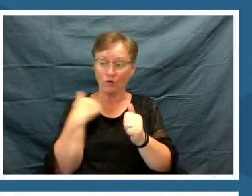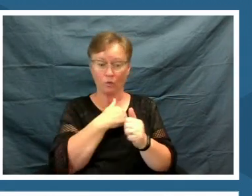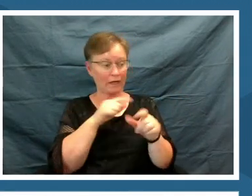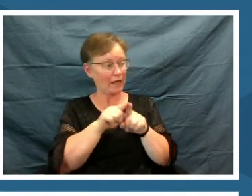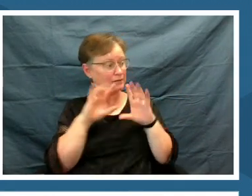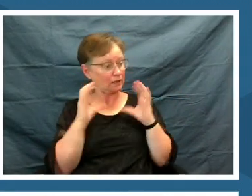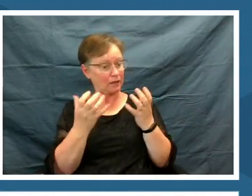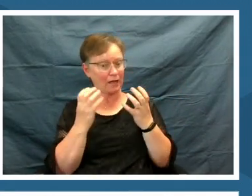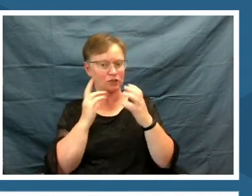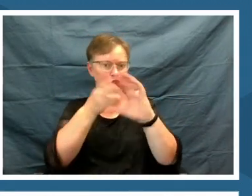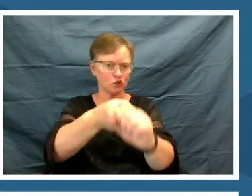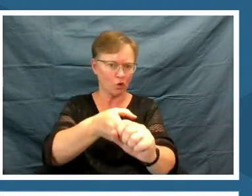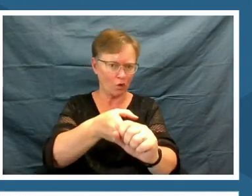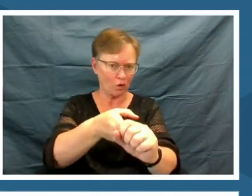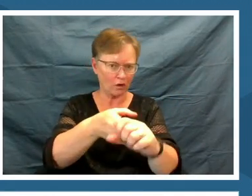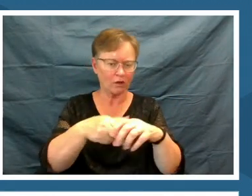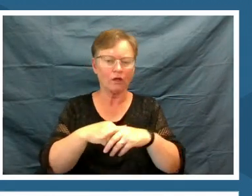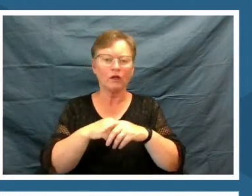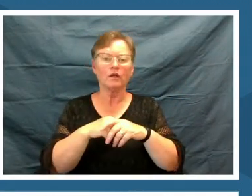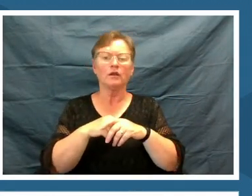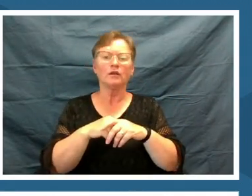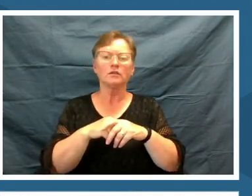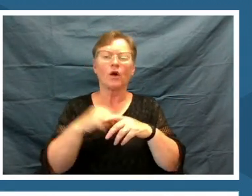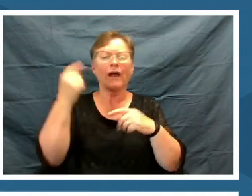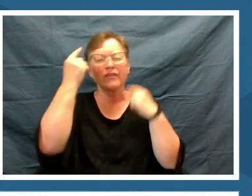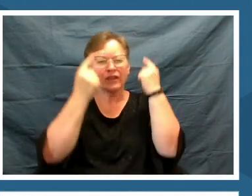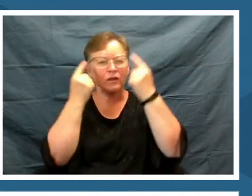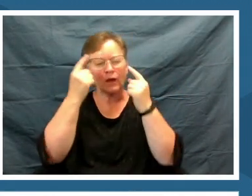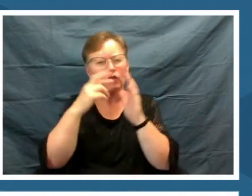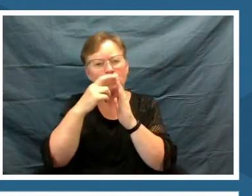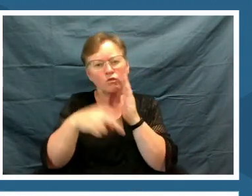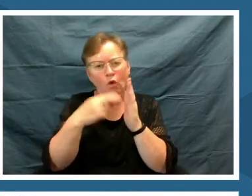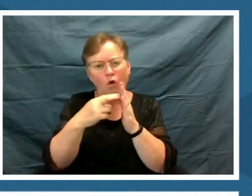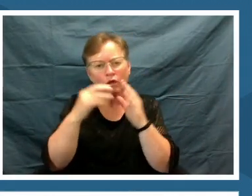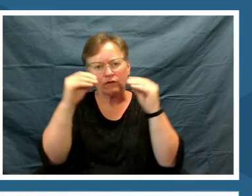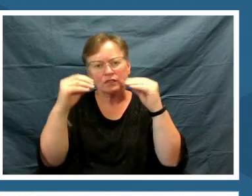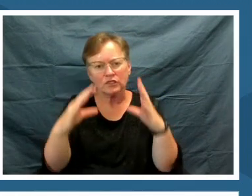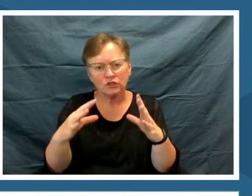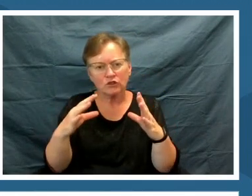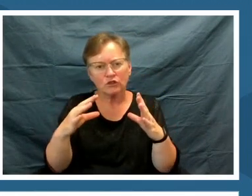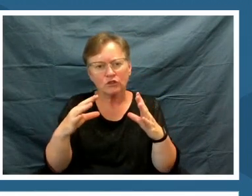about the role of the teacher i i think